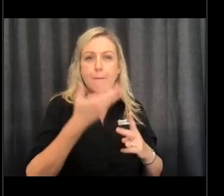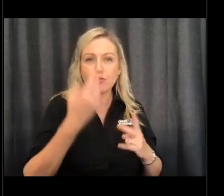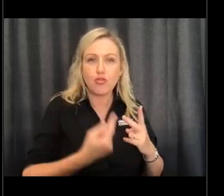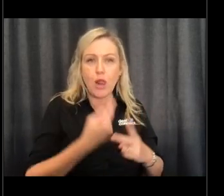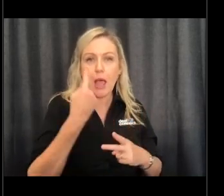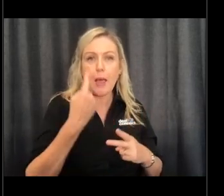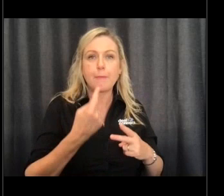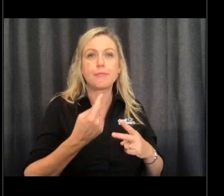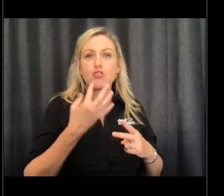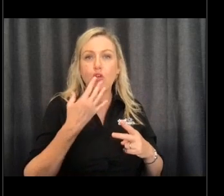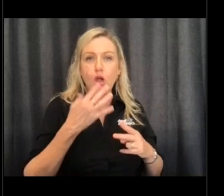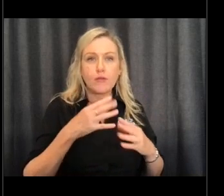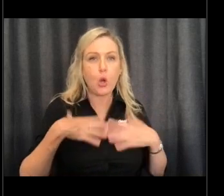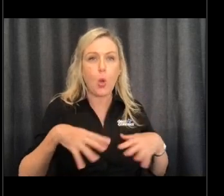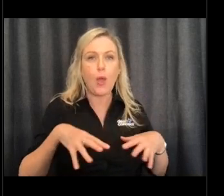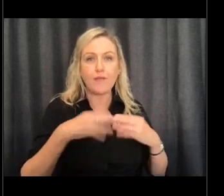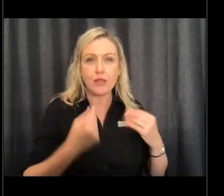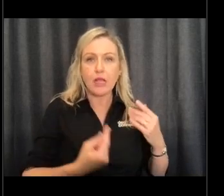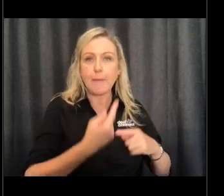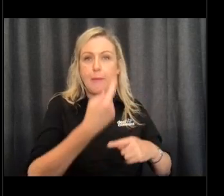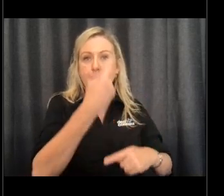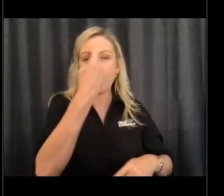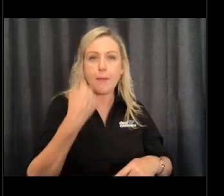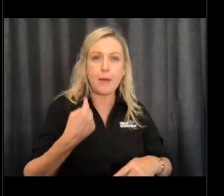issues is next month's webinar. Definitely. Plug.